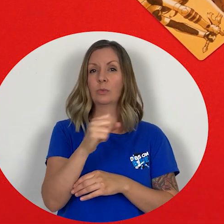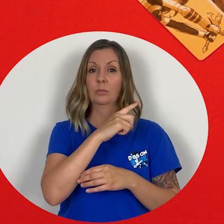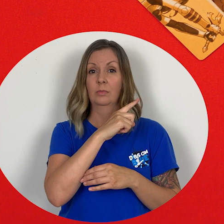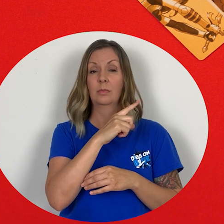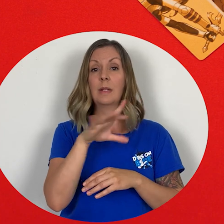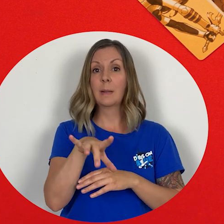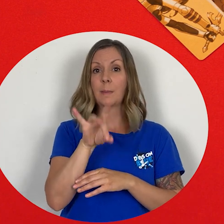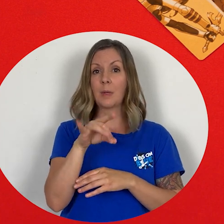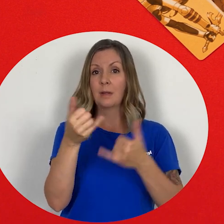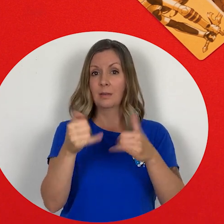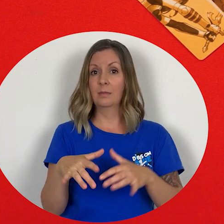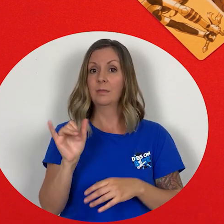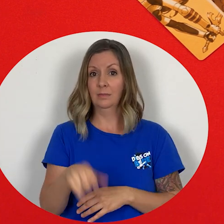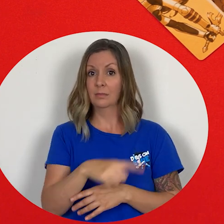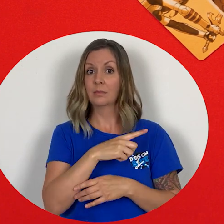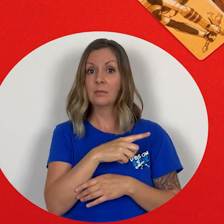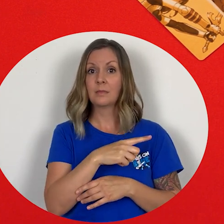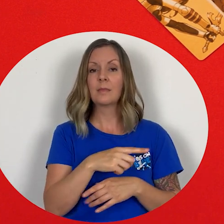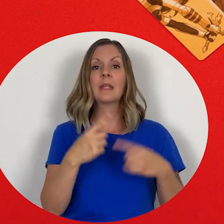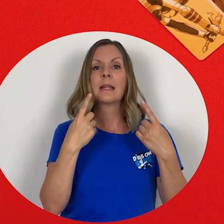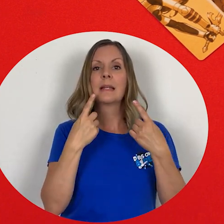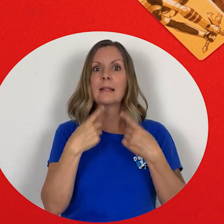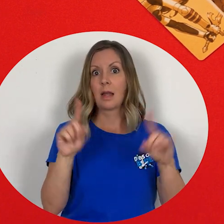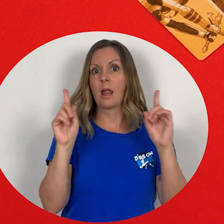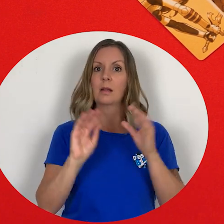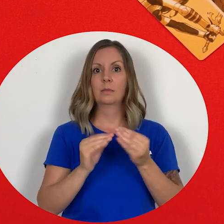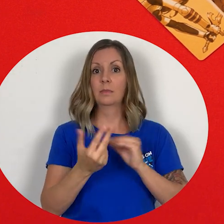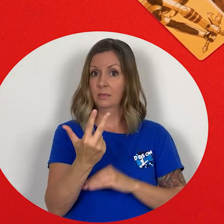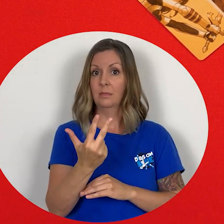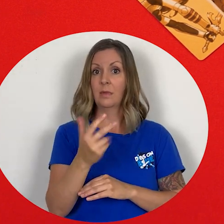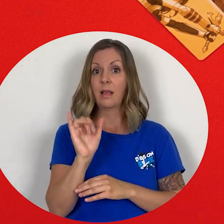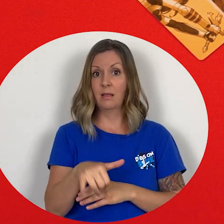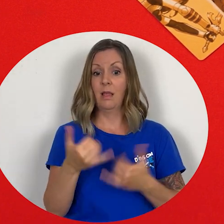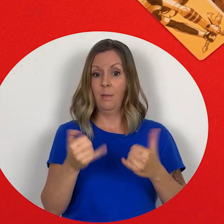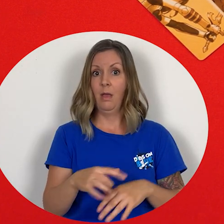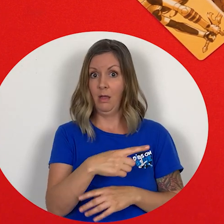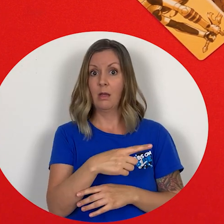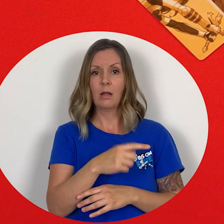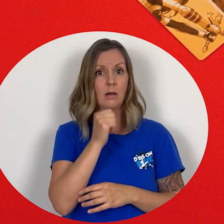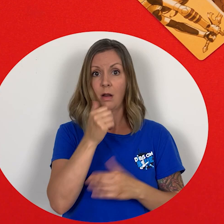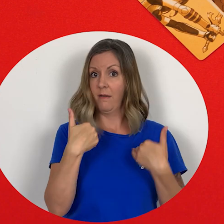effect and then said the number 3, and this player wasn’t holding a 3, nothing would